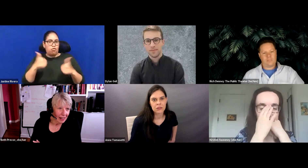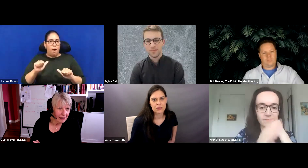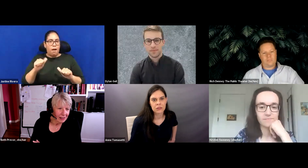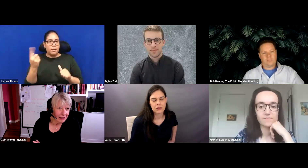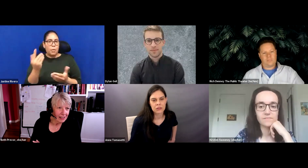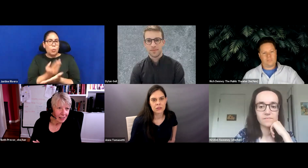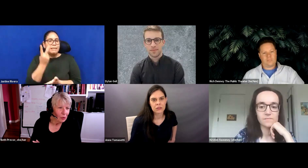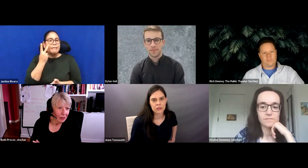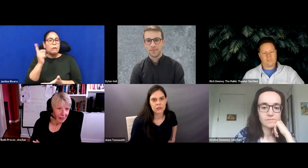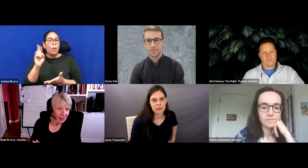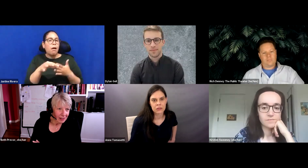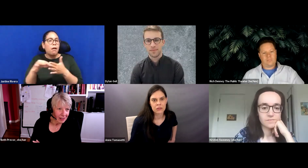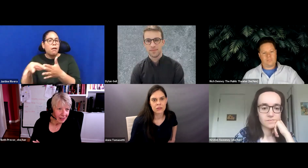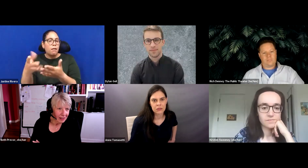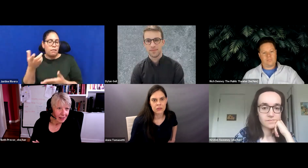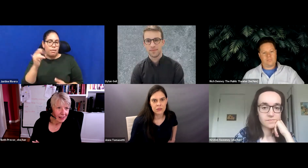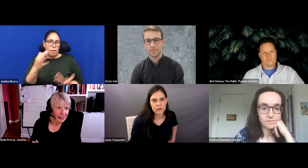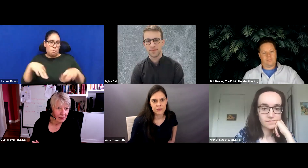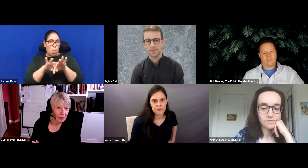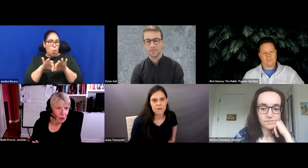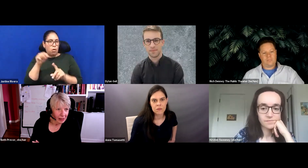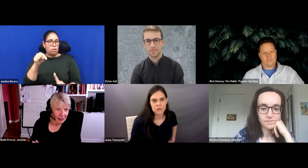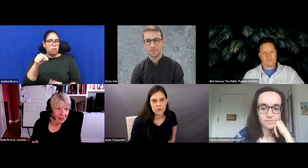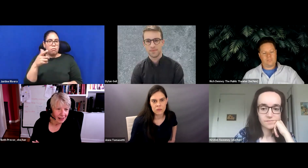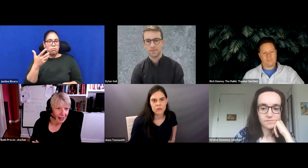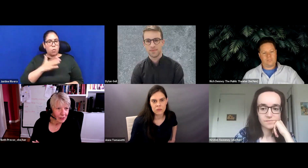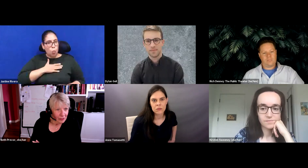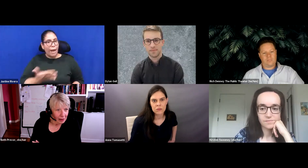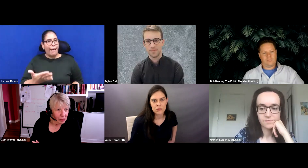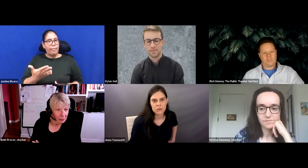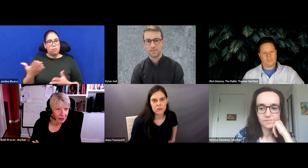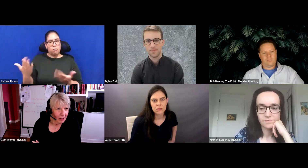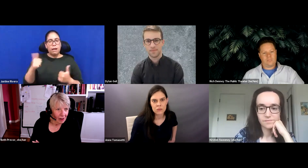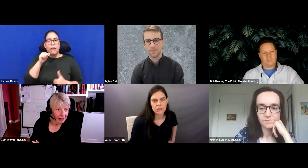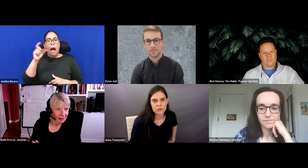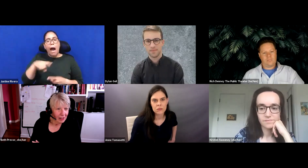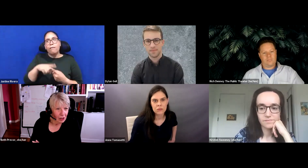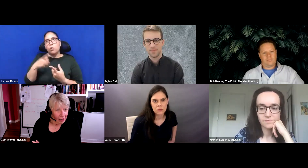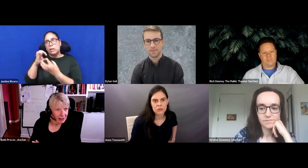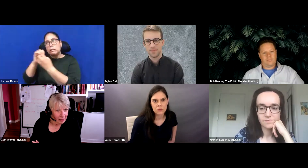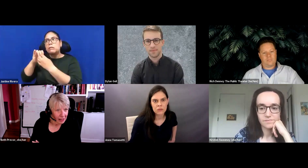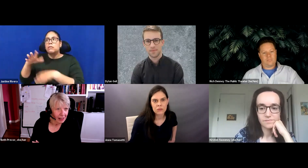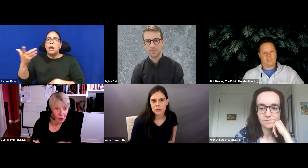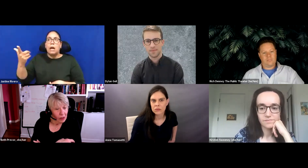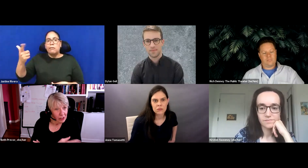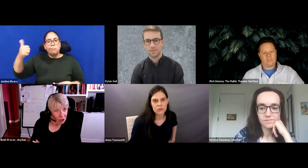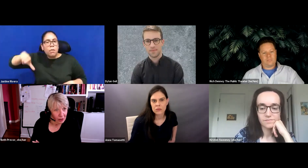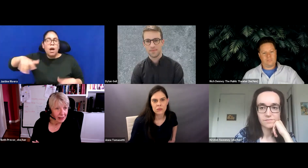that's the important thing, is to get willingness and not have to fight people on trying something. If you want to do it